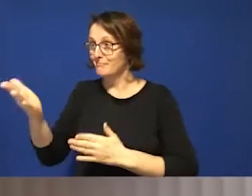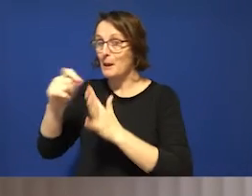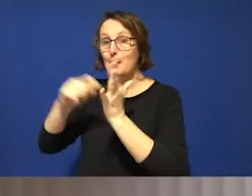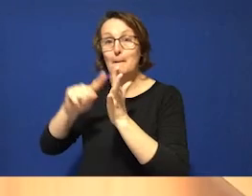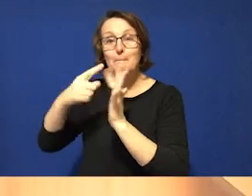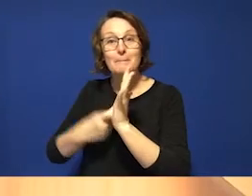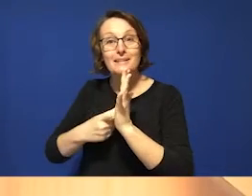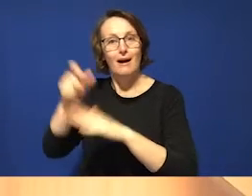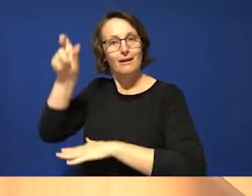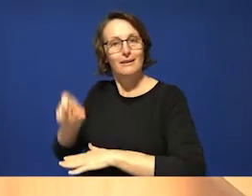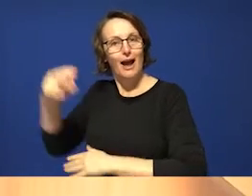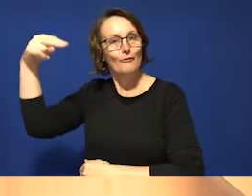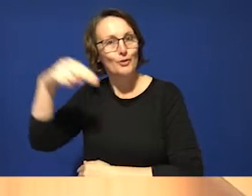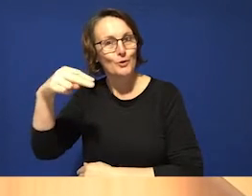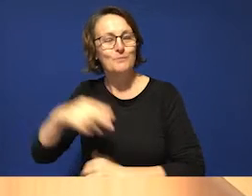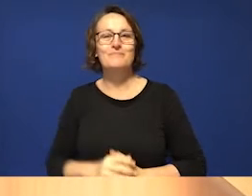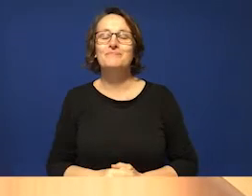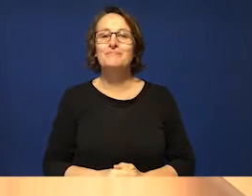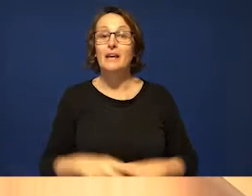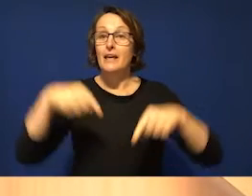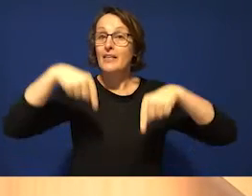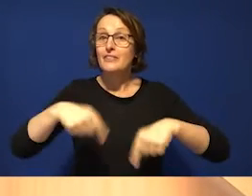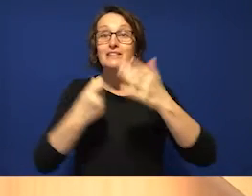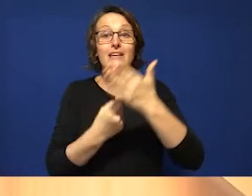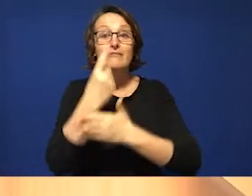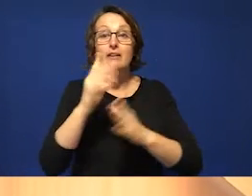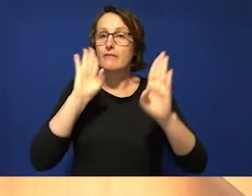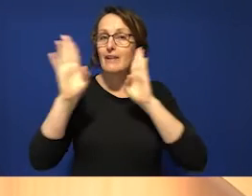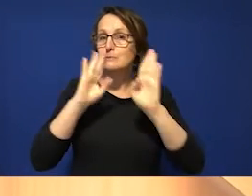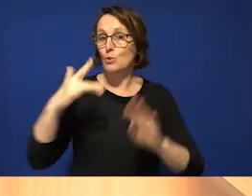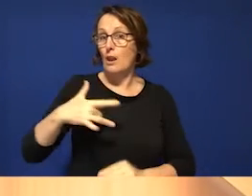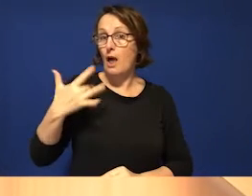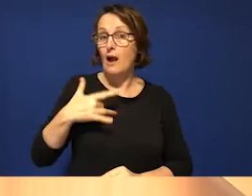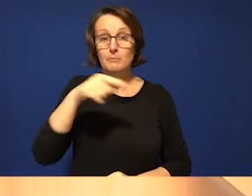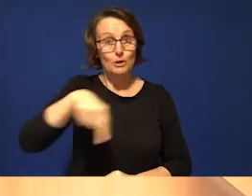Also, as this is a Facebook live event, there'll be an opportunity to ask questions of our speakers.